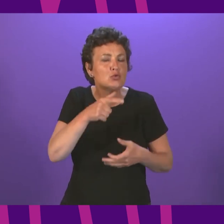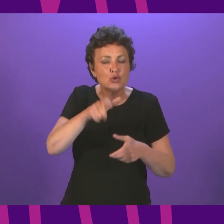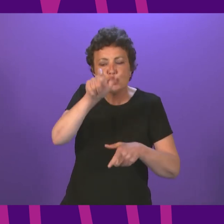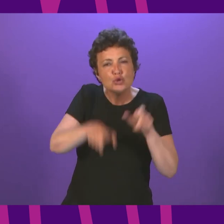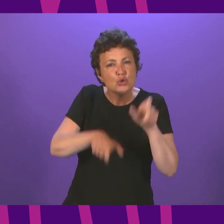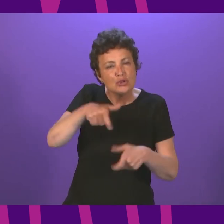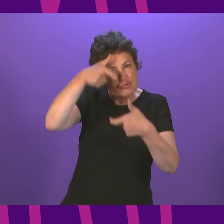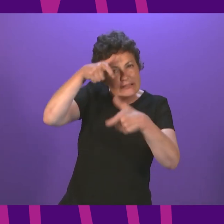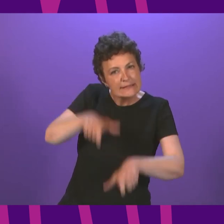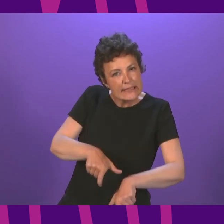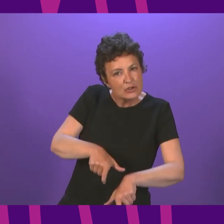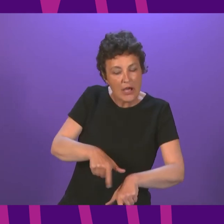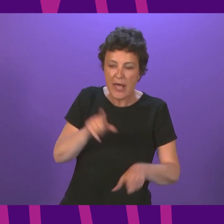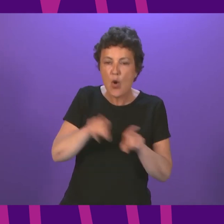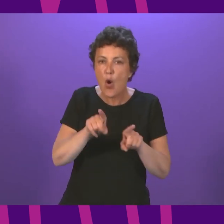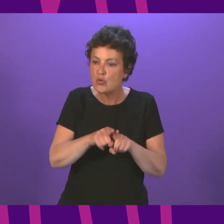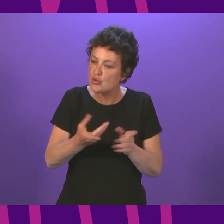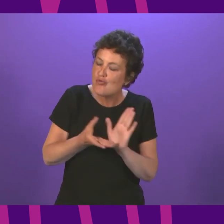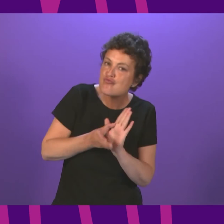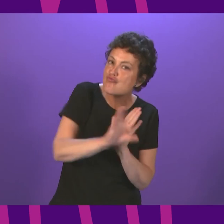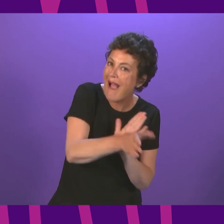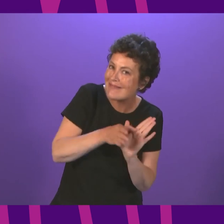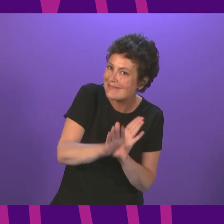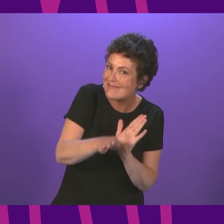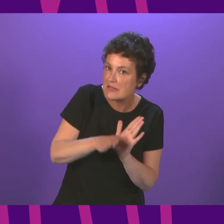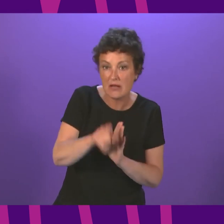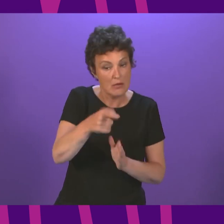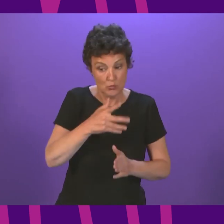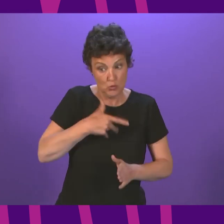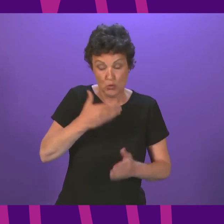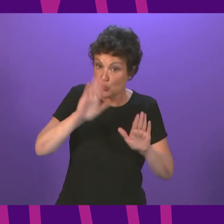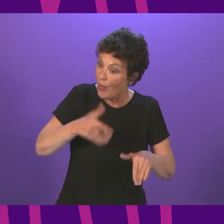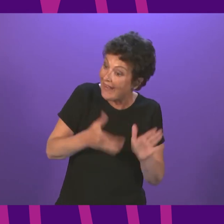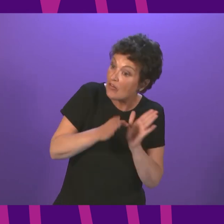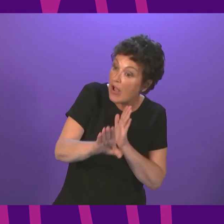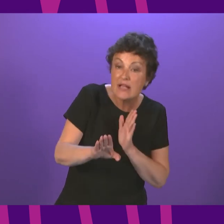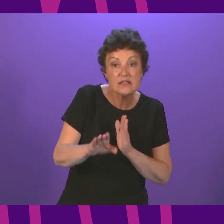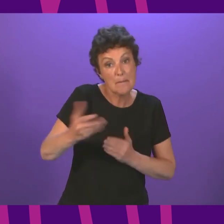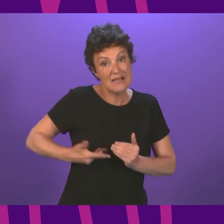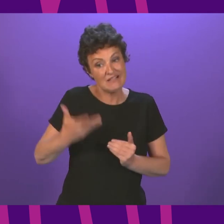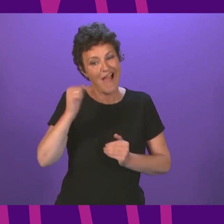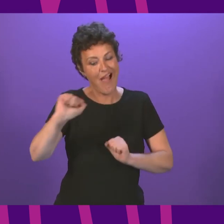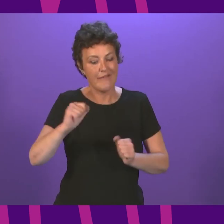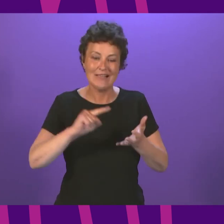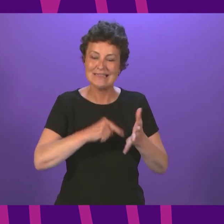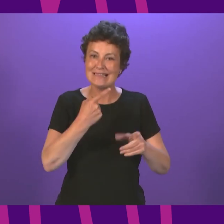desperately seeking that action from ministers, as they have throughout the pandemic. Before the protest outside Parliament, one soft play operator wrote to me saying: